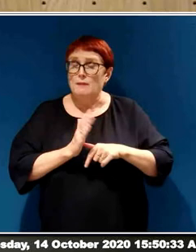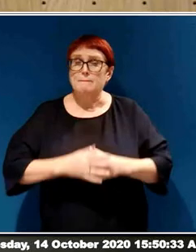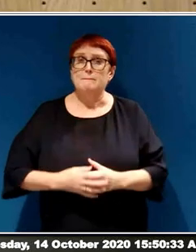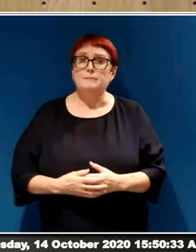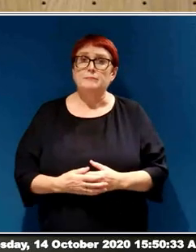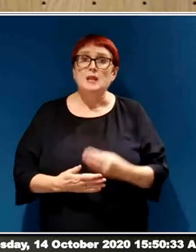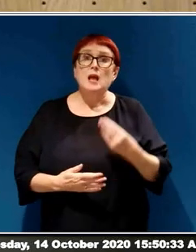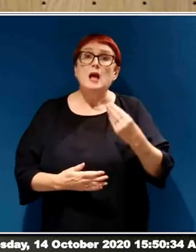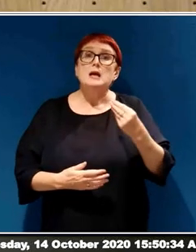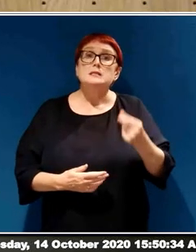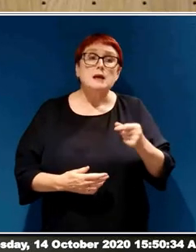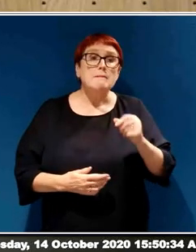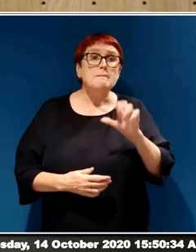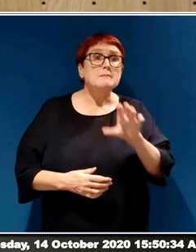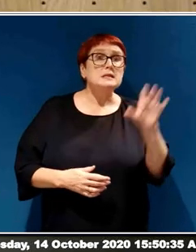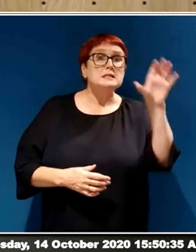on their websites.